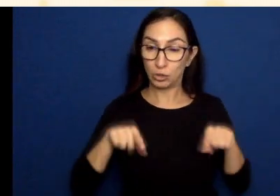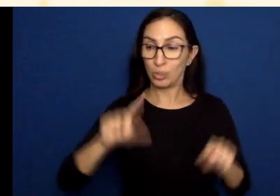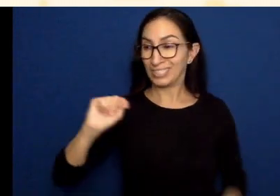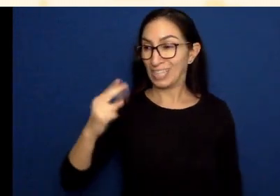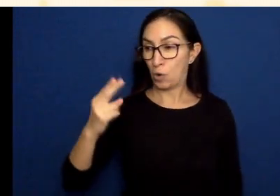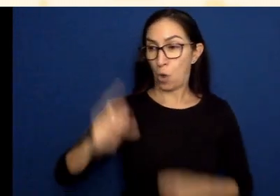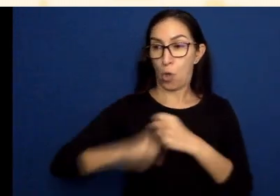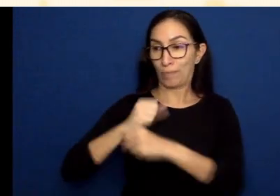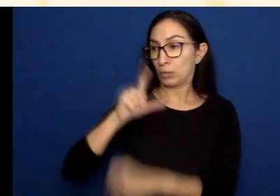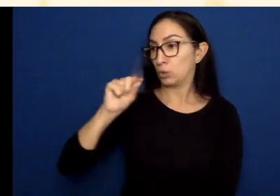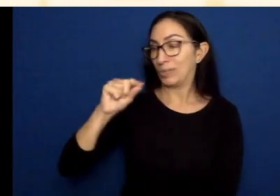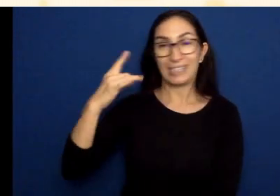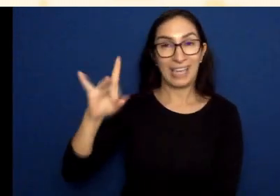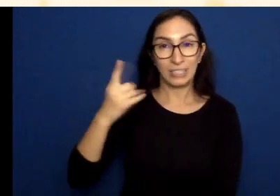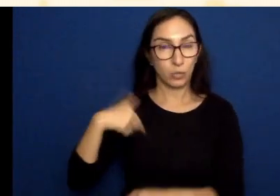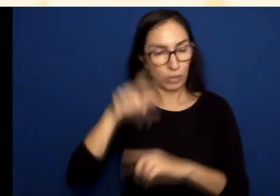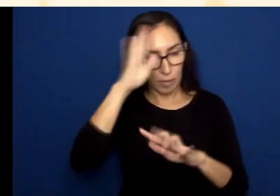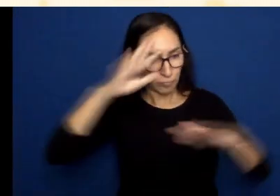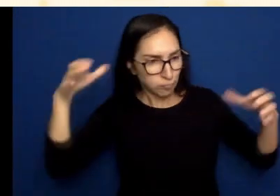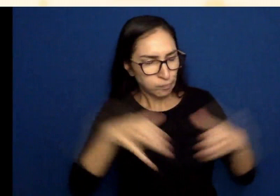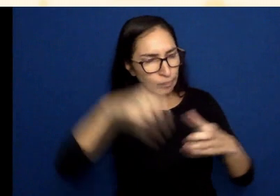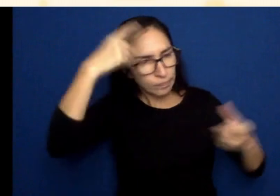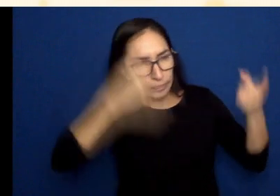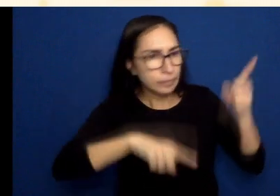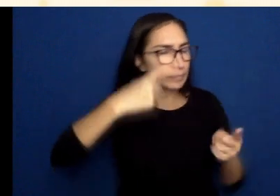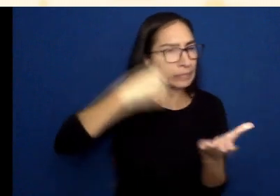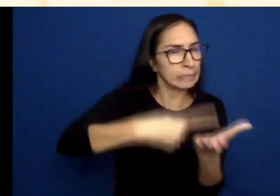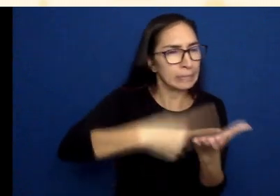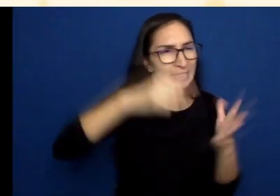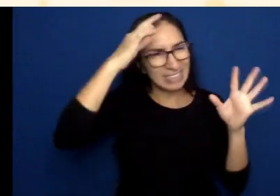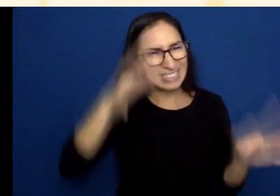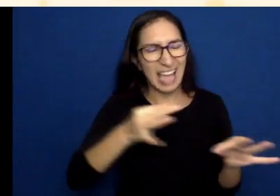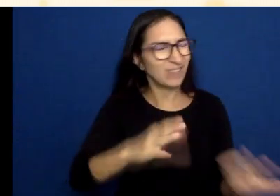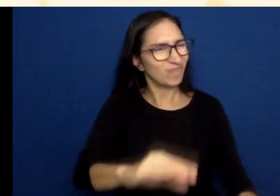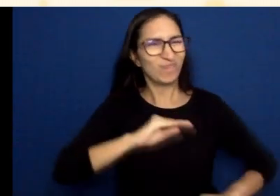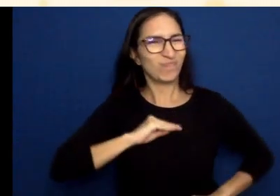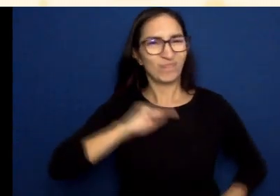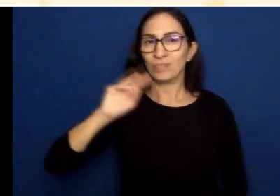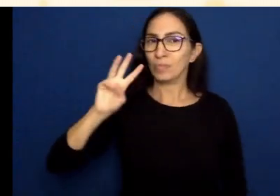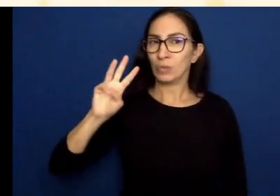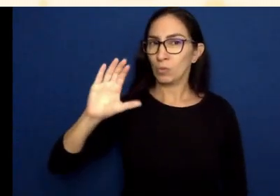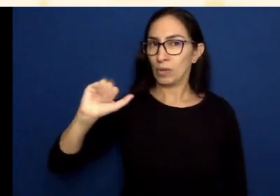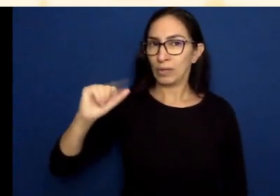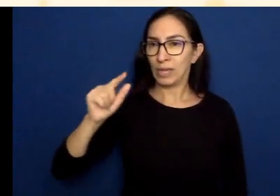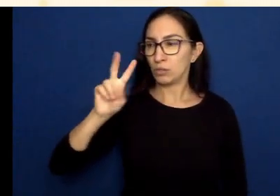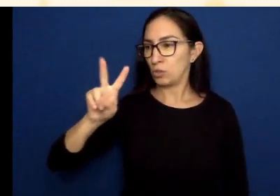pointer gestures, sensors, small screen devices, et cetera, but it really doesn't cover all the user needs related